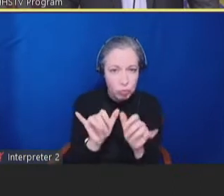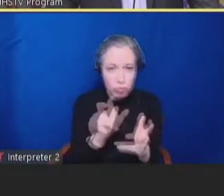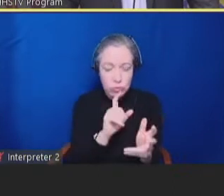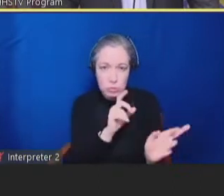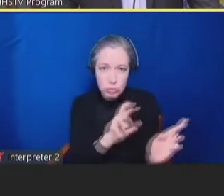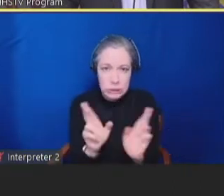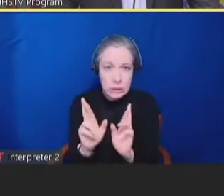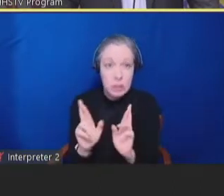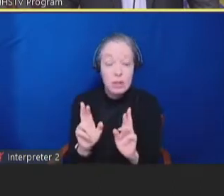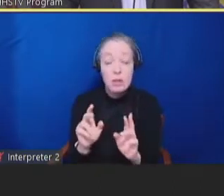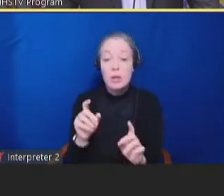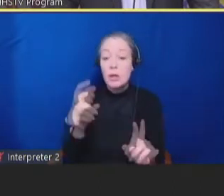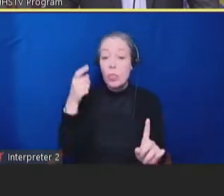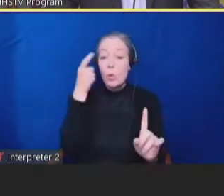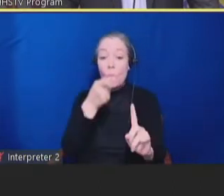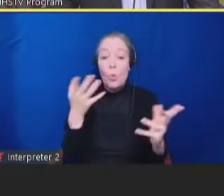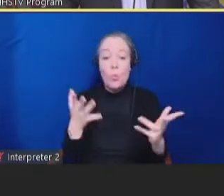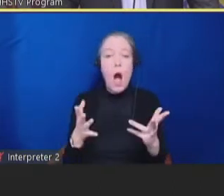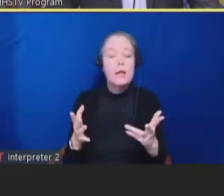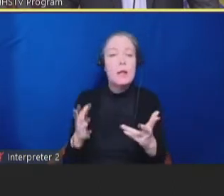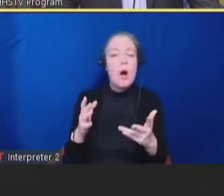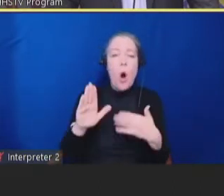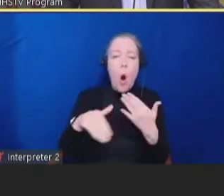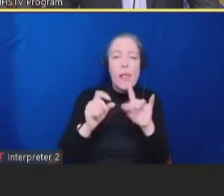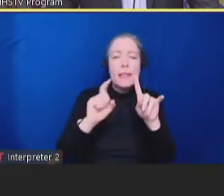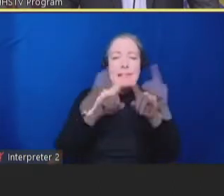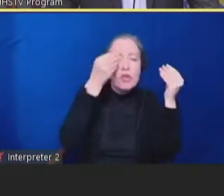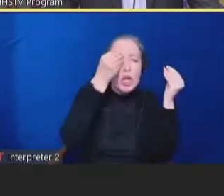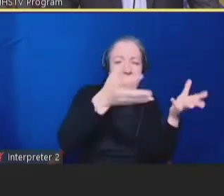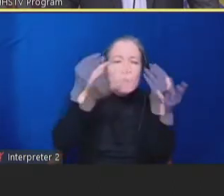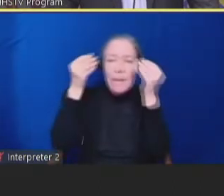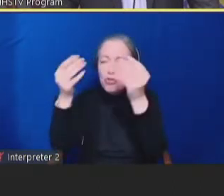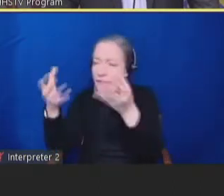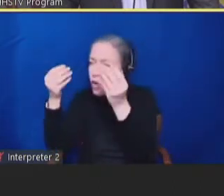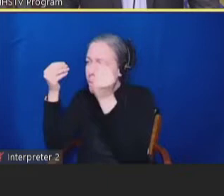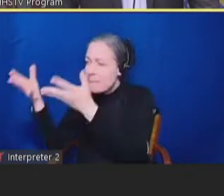that we've all collected over time related to immunization, related to health, or related